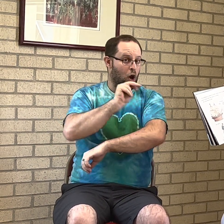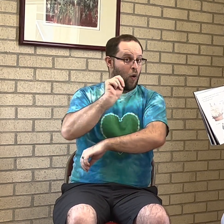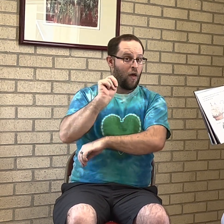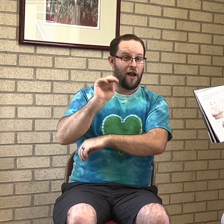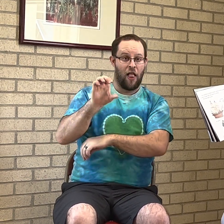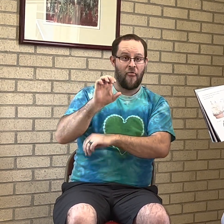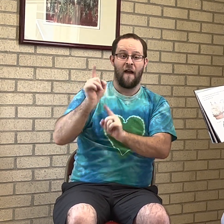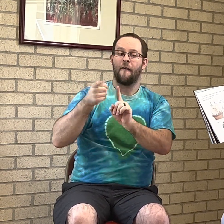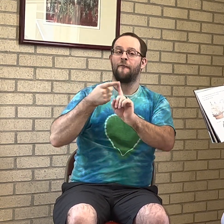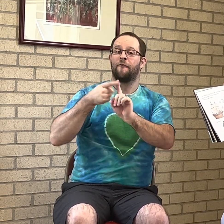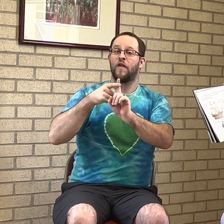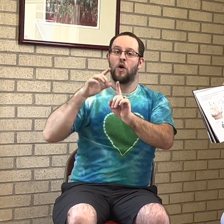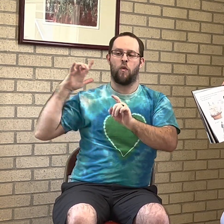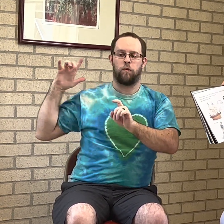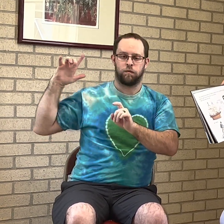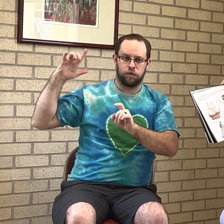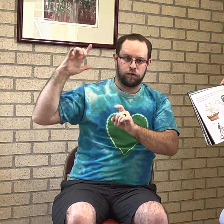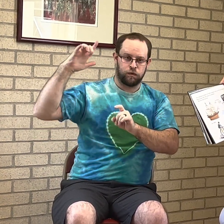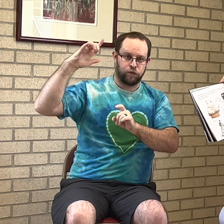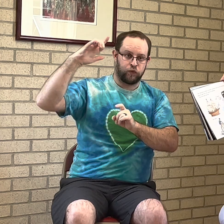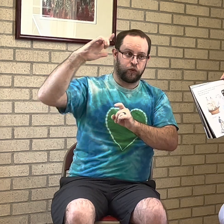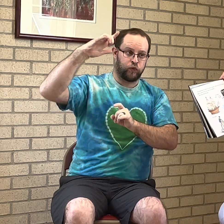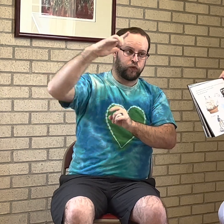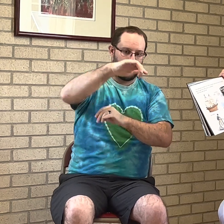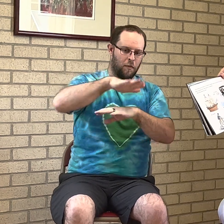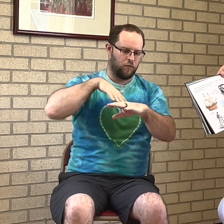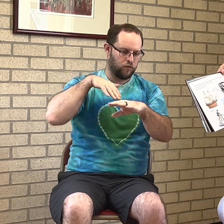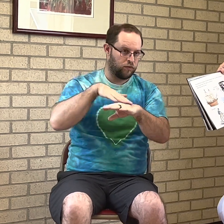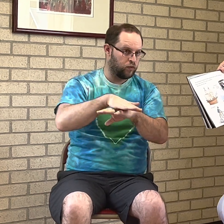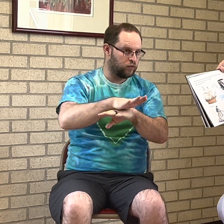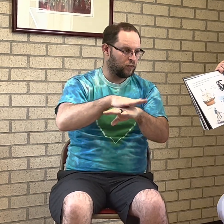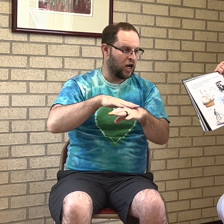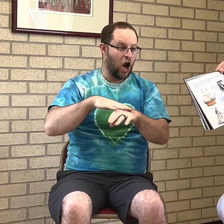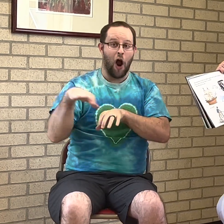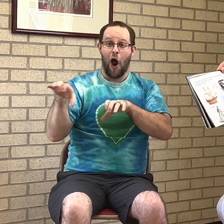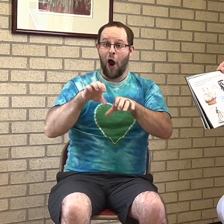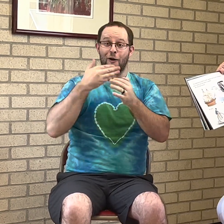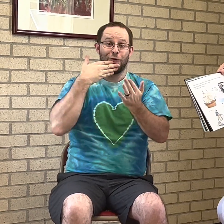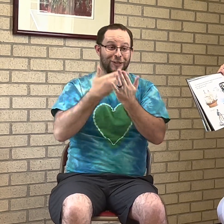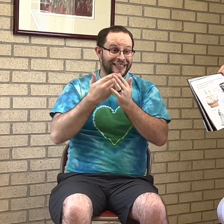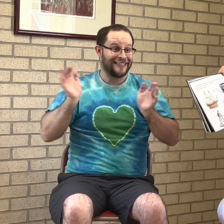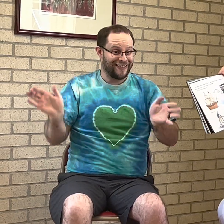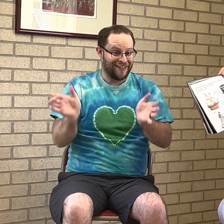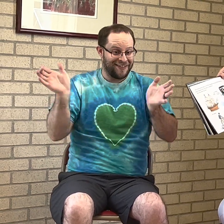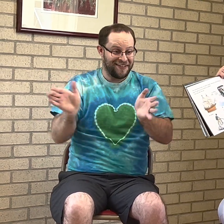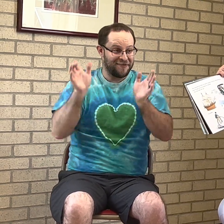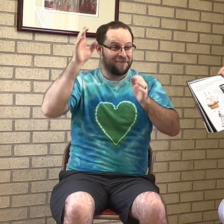first airplane flew above the beach. "You're doing great!" encouraged the Moon. "You just